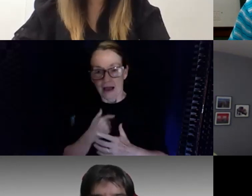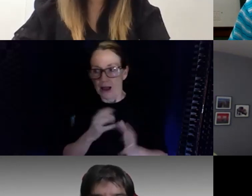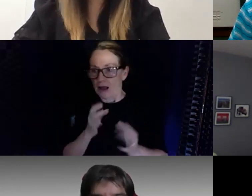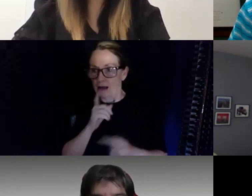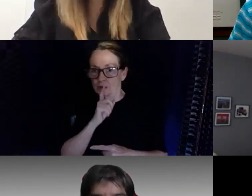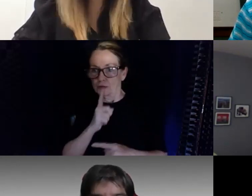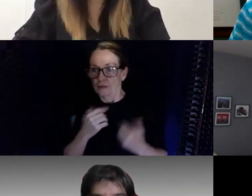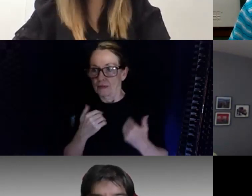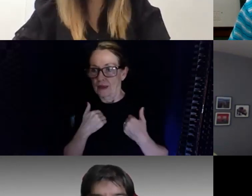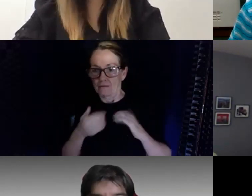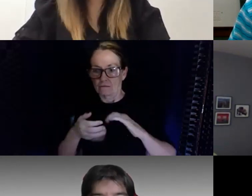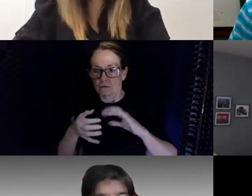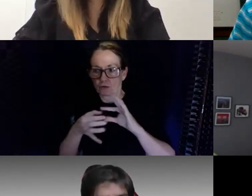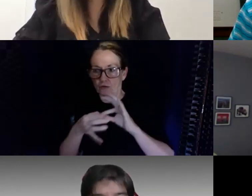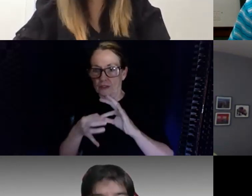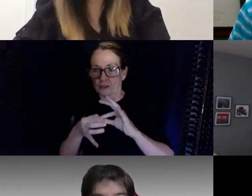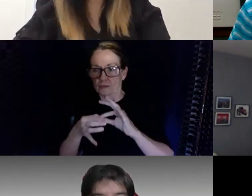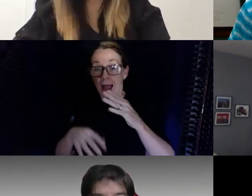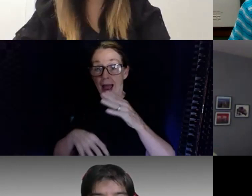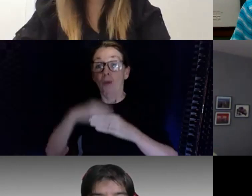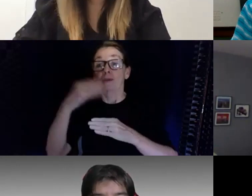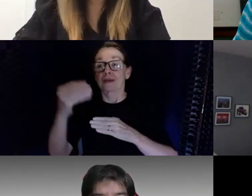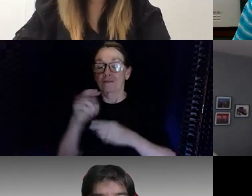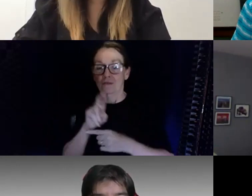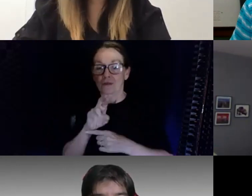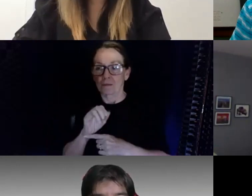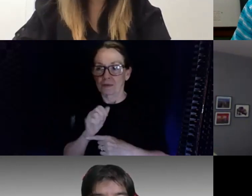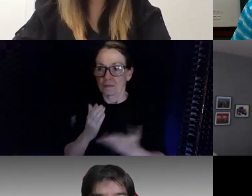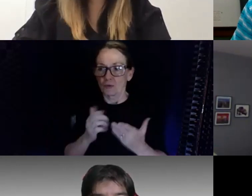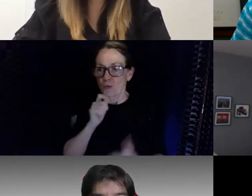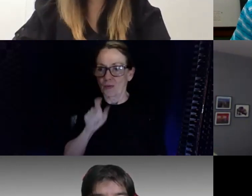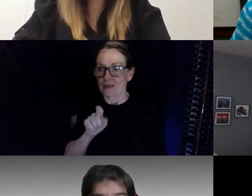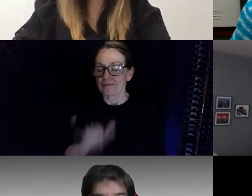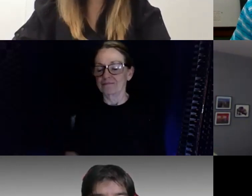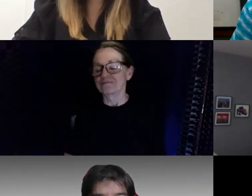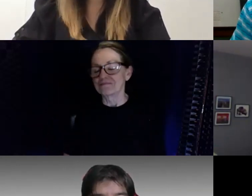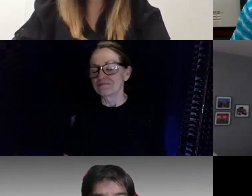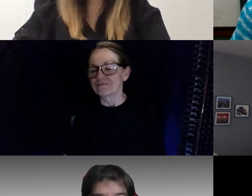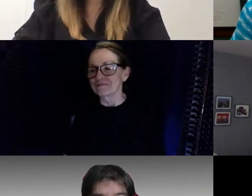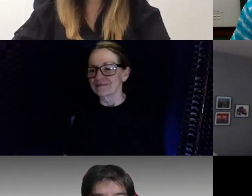YES. YES. BECAUSE I'M SURE THEY HAVE RELATIONSHIPS OUTSIDE OF RHODE ISLAND, BUT WE MAY NOT NEED THAT.